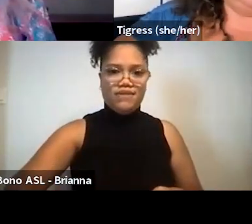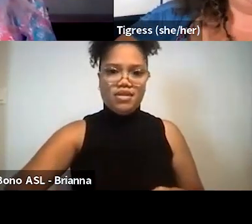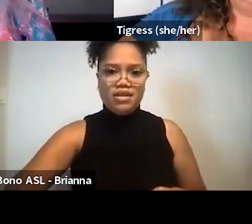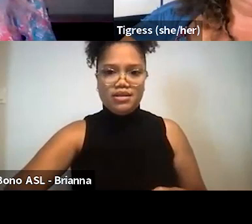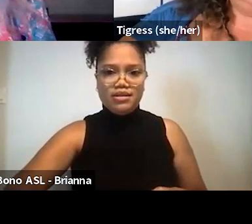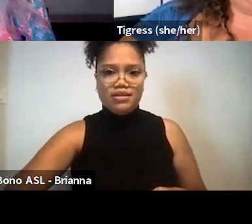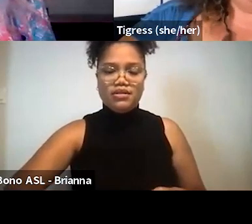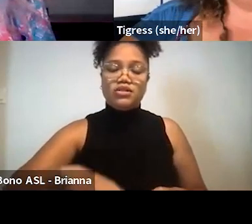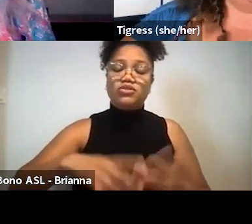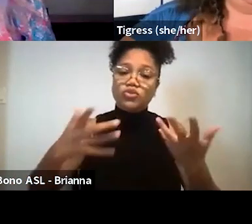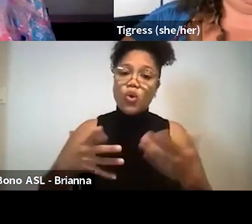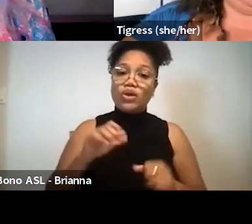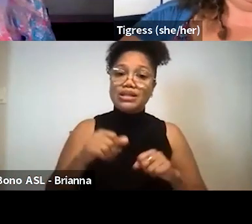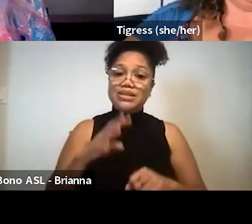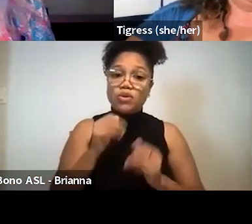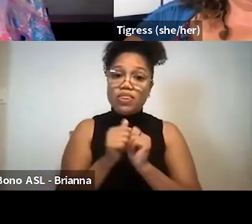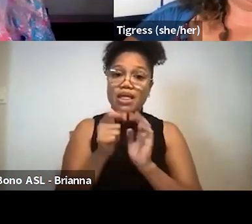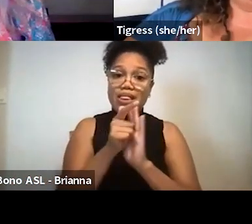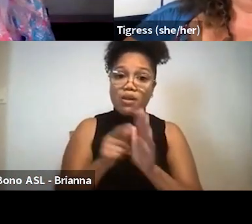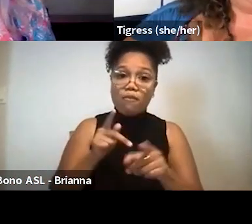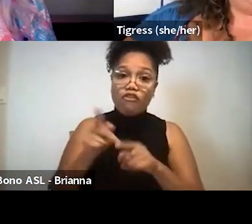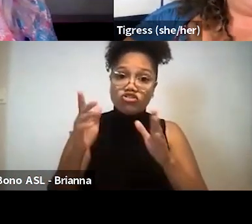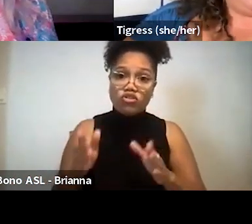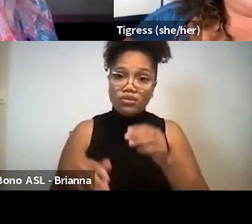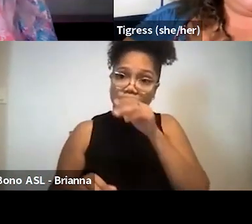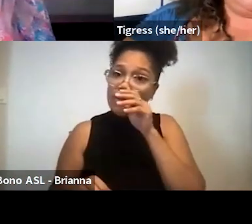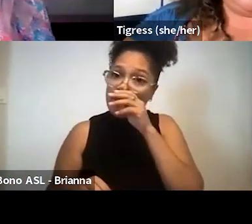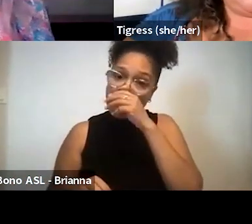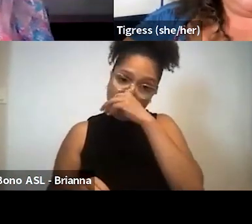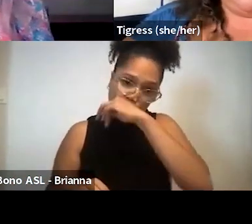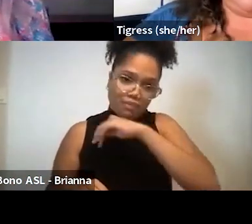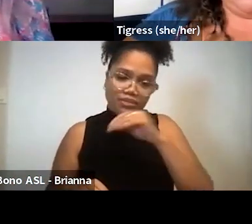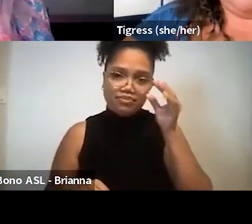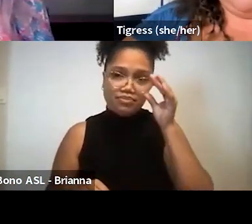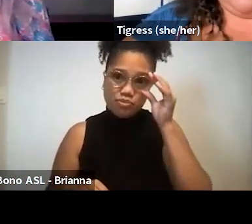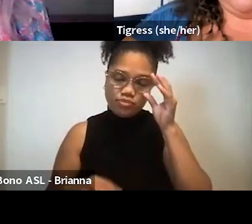professional you can start with for her, but you should definitely speak to a legal professional